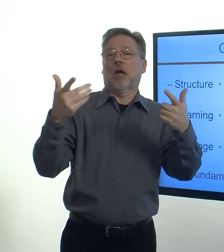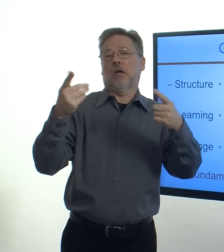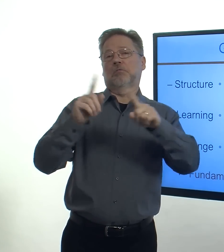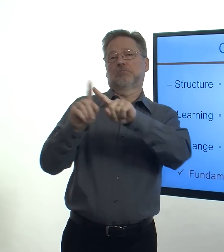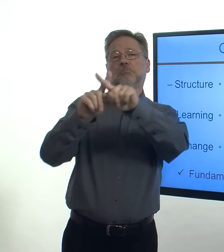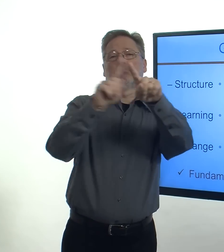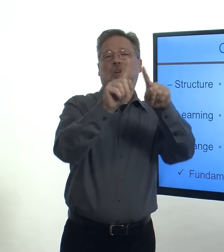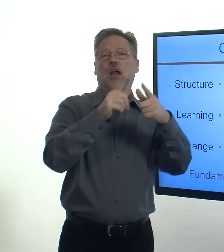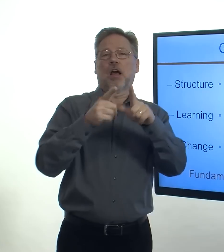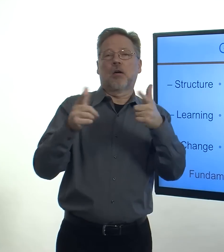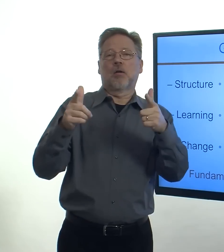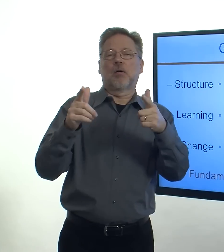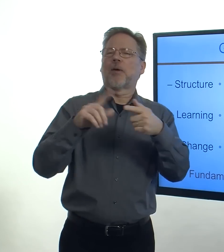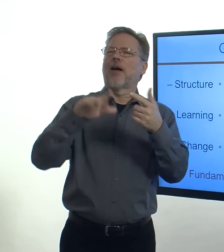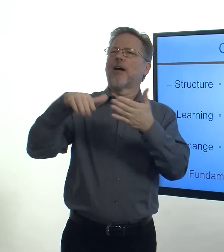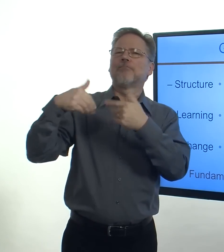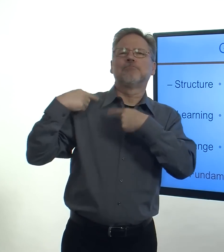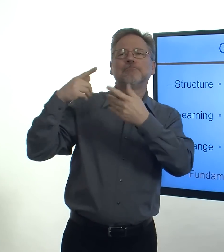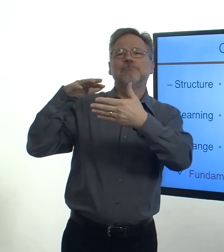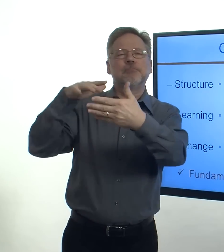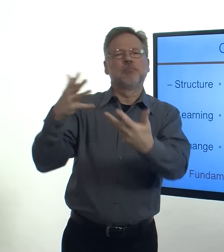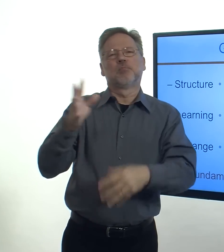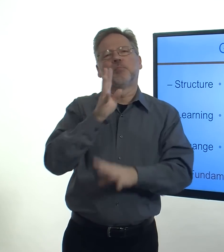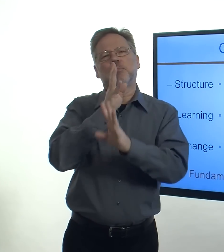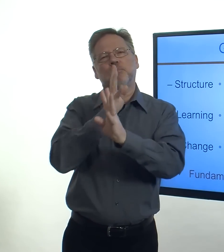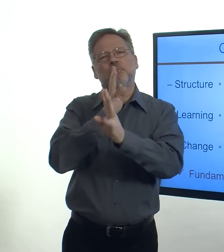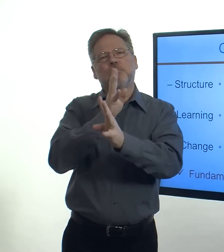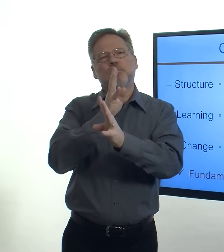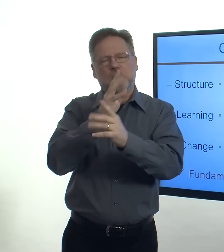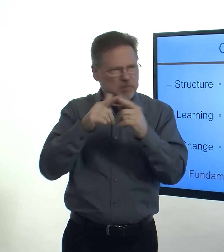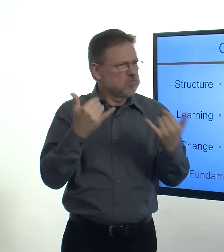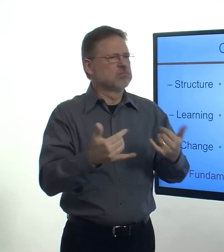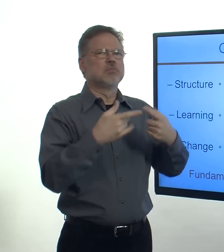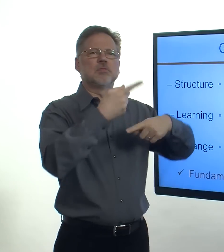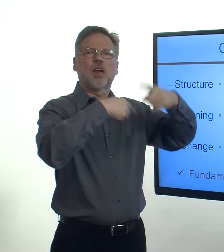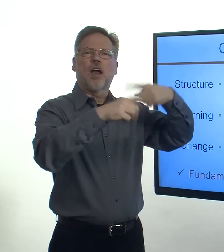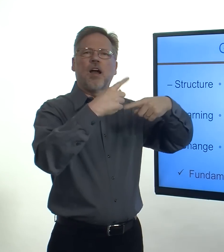numbers of languages exist, but the almost all the ones that have been studied are spoken